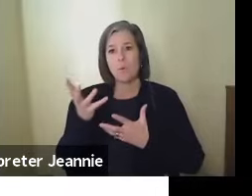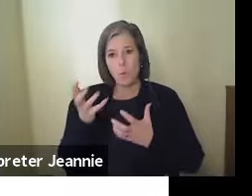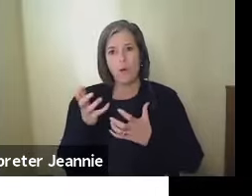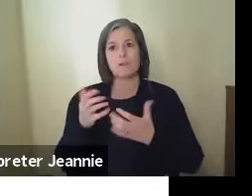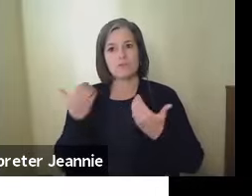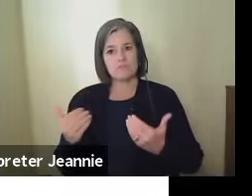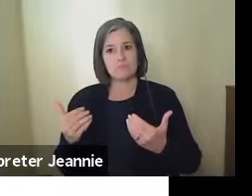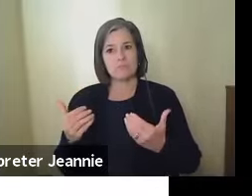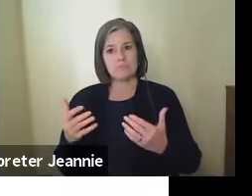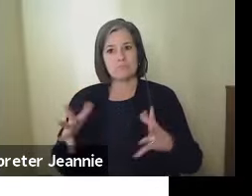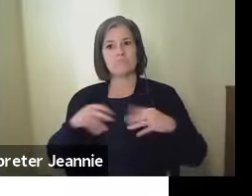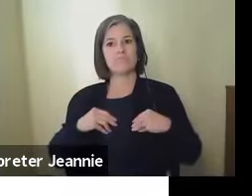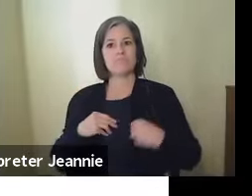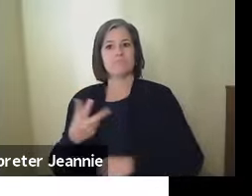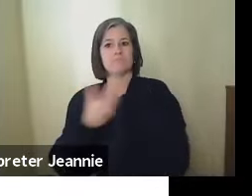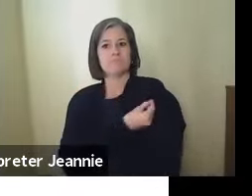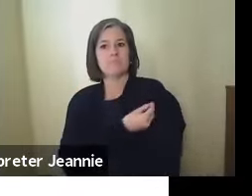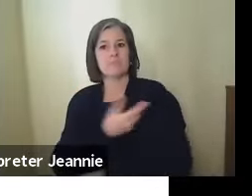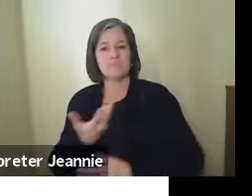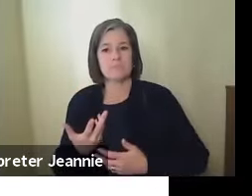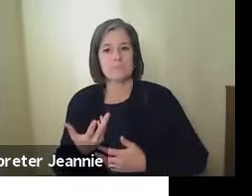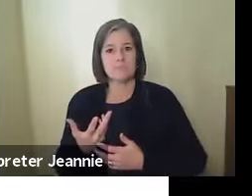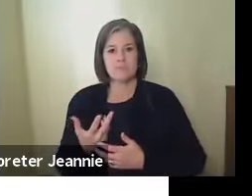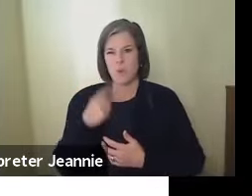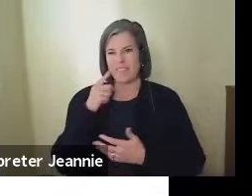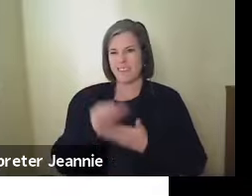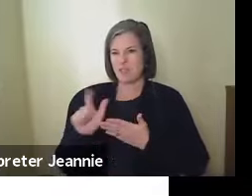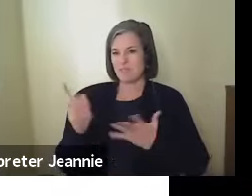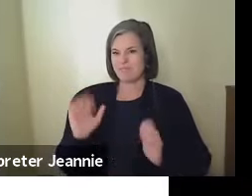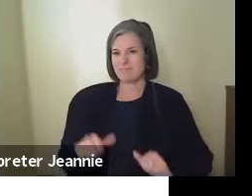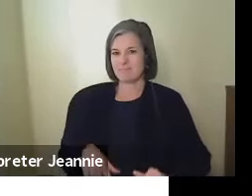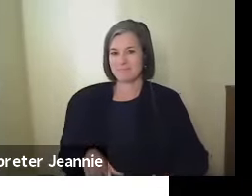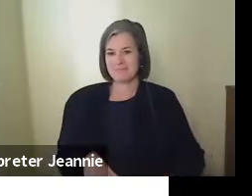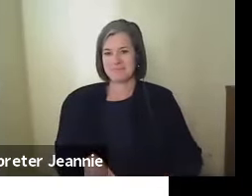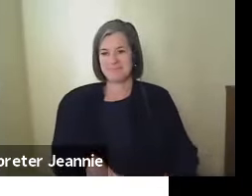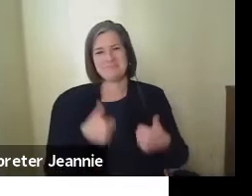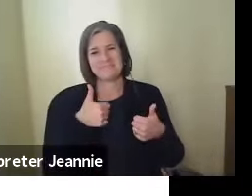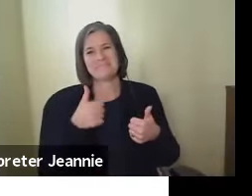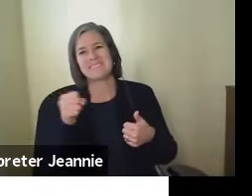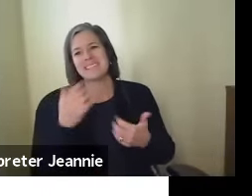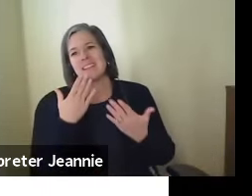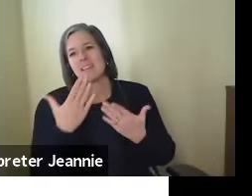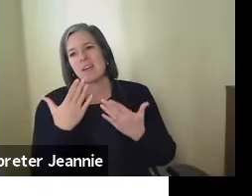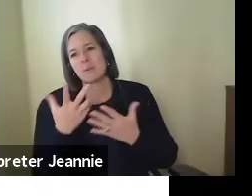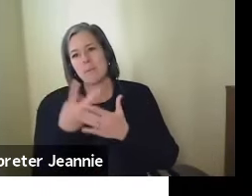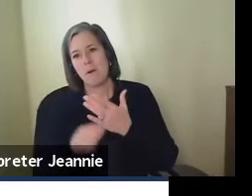Lauren, I think that about wraps that. >> That does. Thank you both. So I'm going to